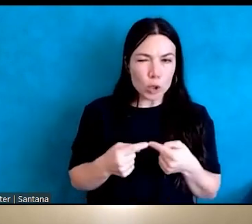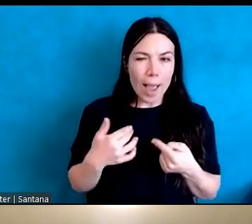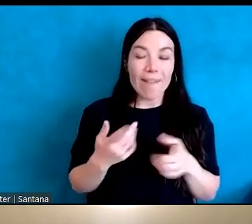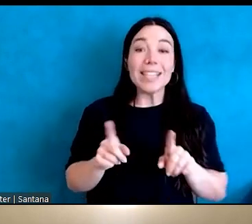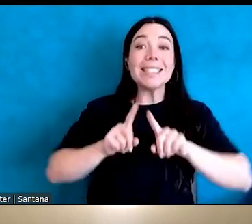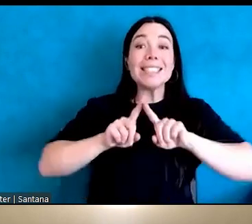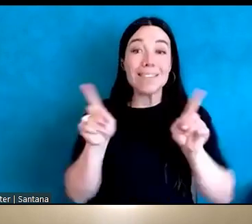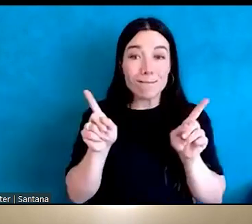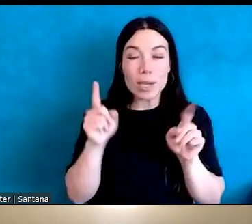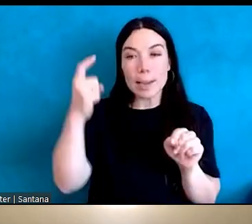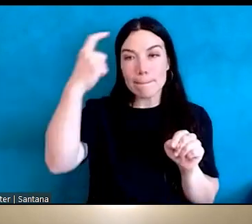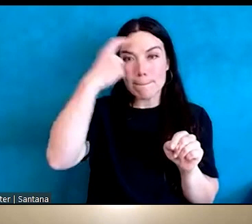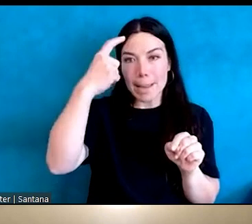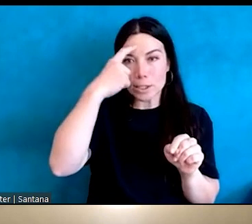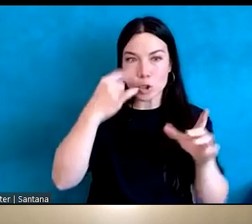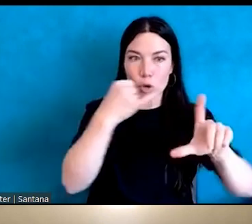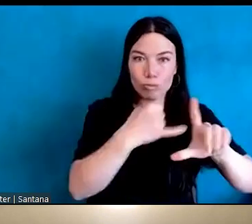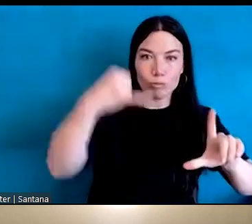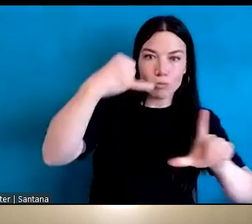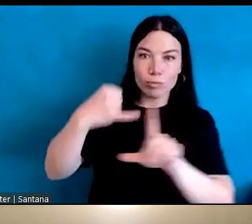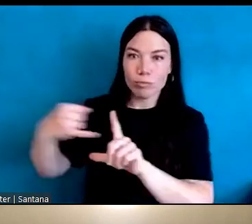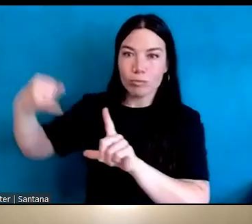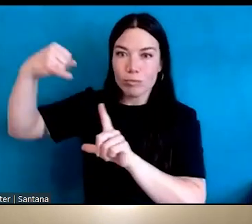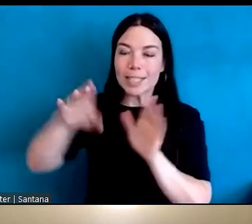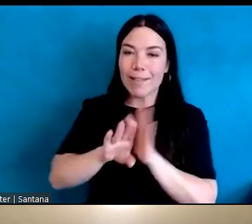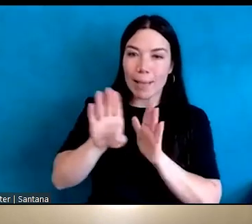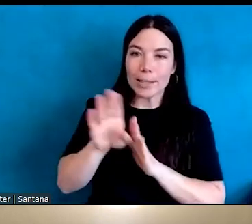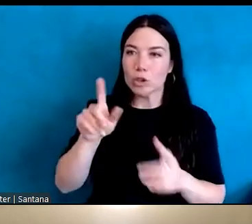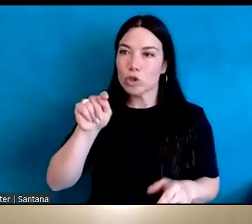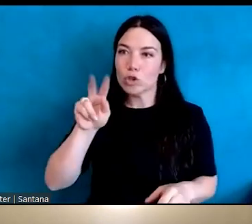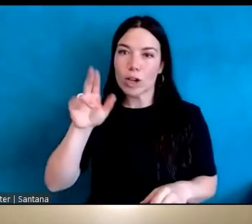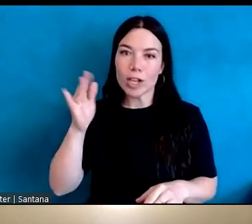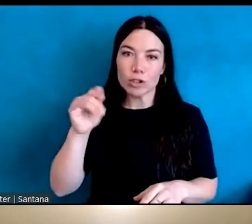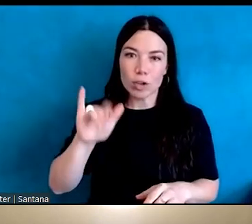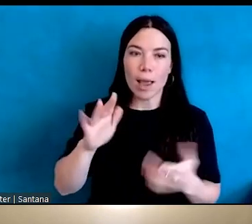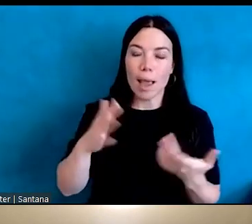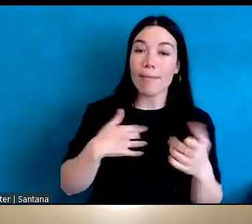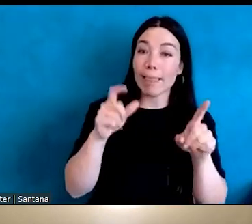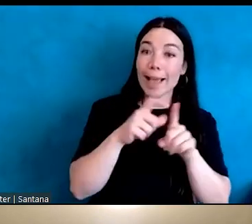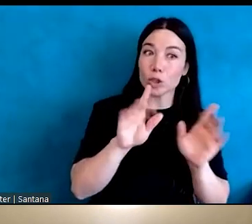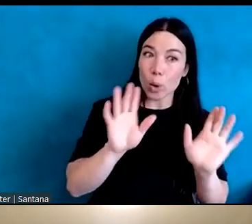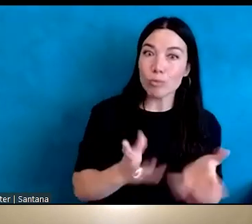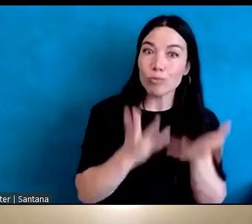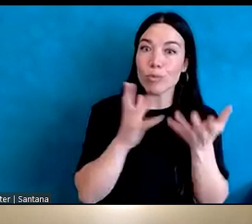Explicit memory increases with development, so the argument there is that lexical boost effect priming should get higher and higher as children get older.